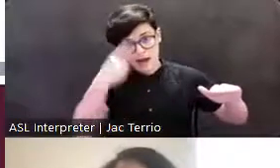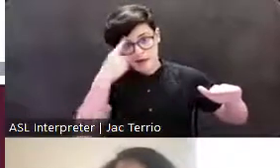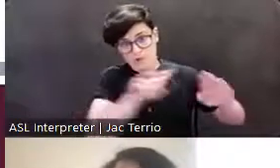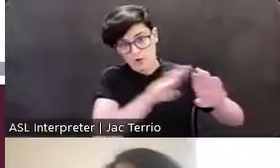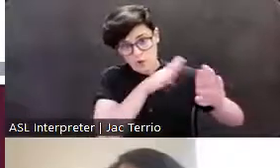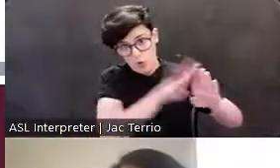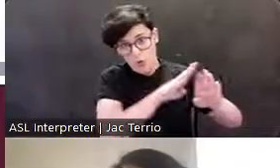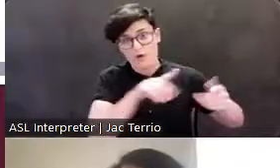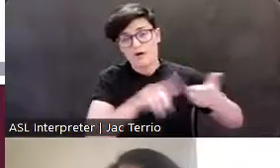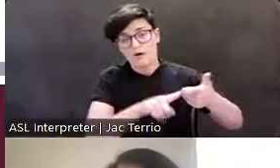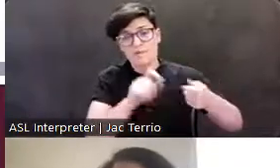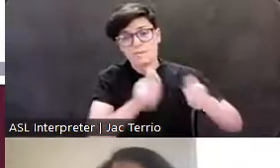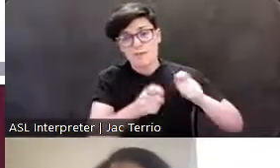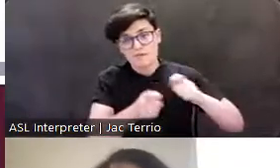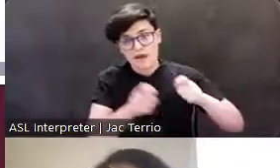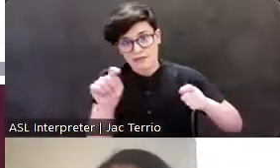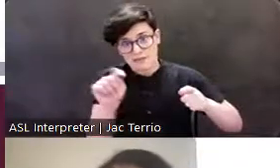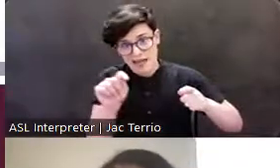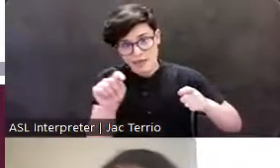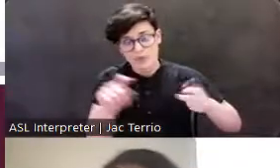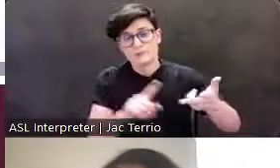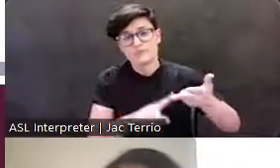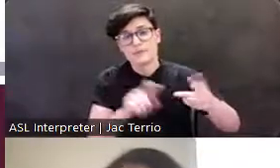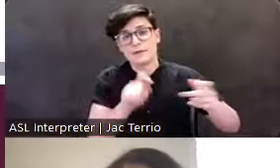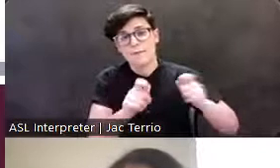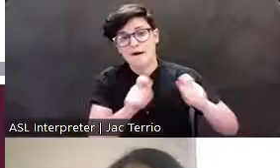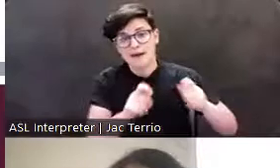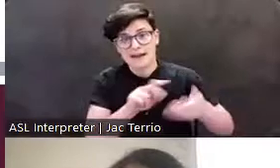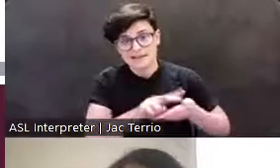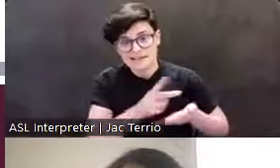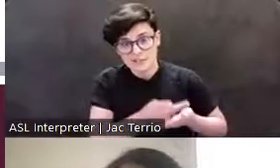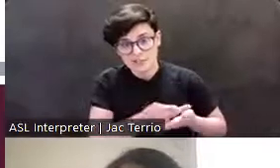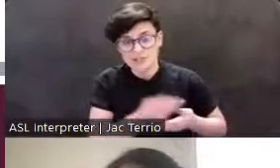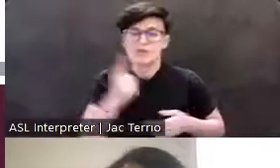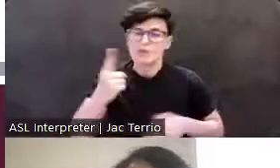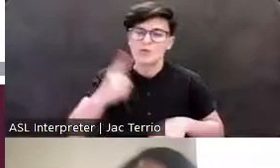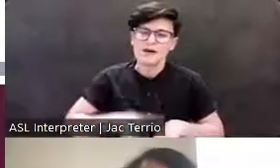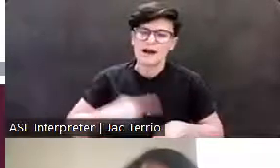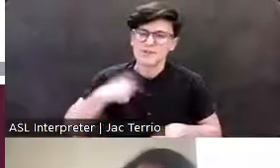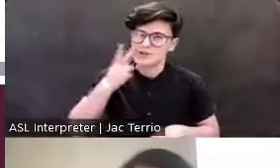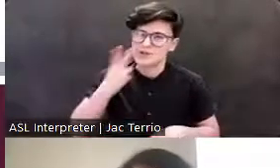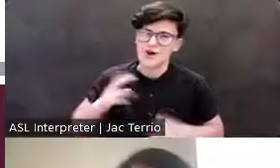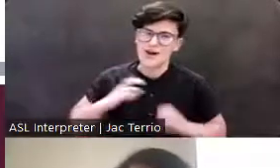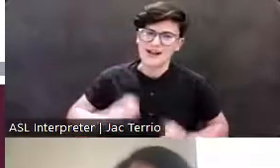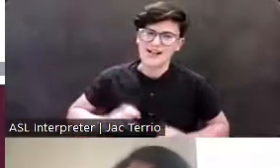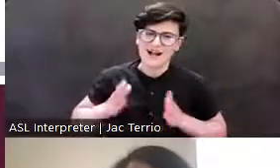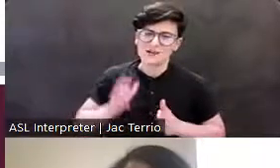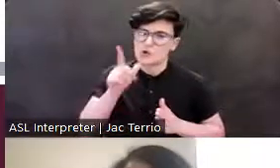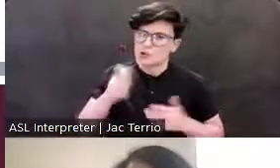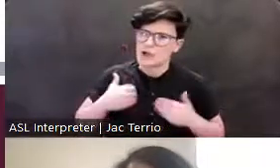Modify kitchen. I once had a client who had a floor that was very, very loud.